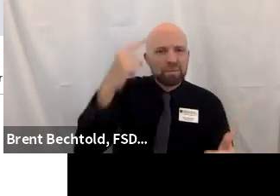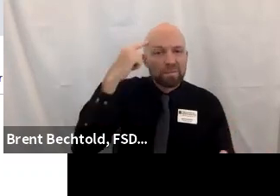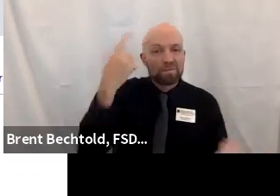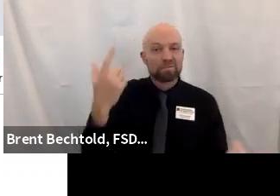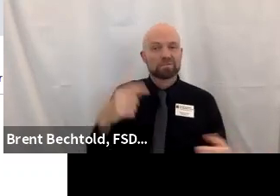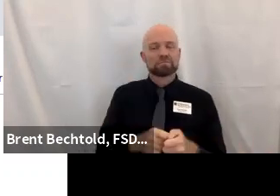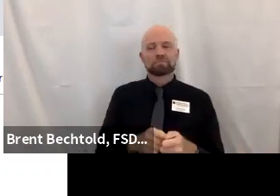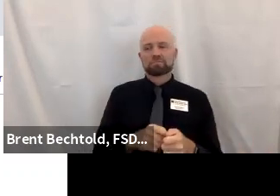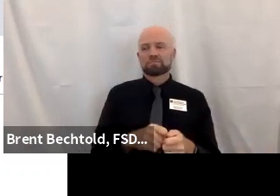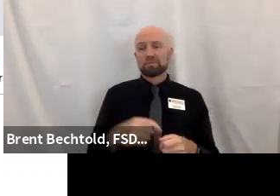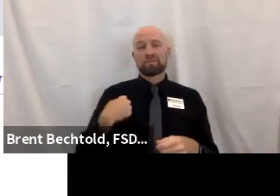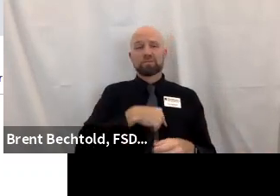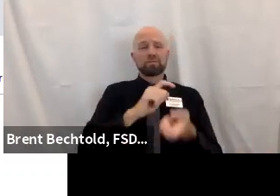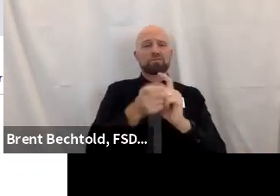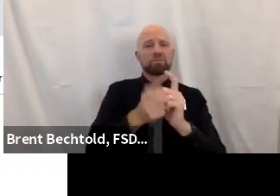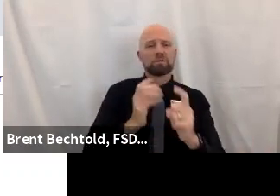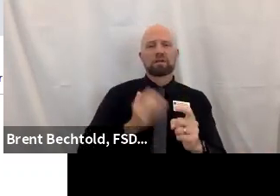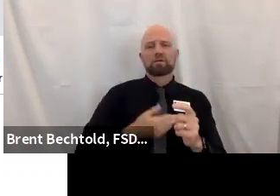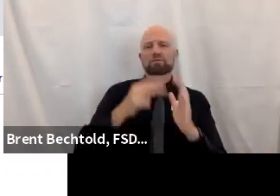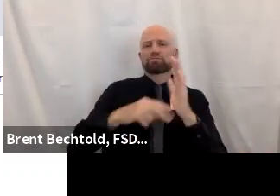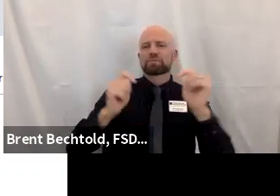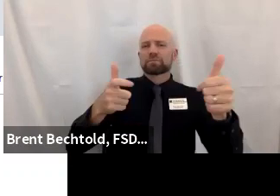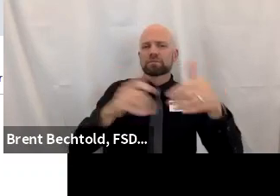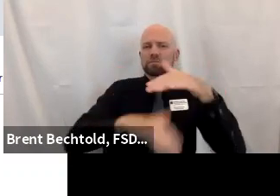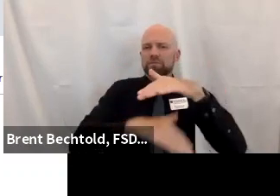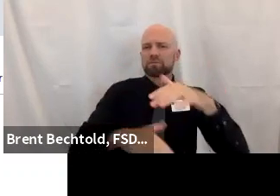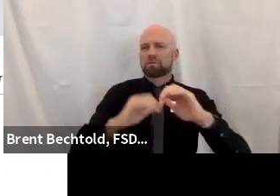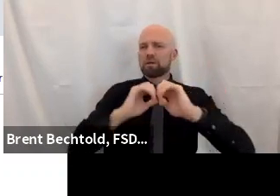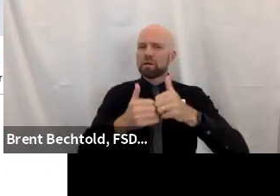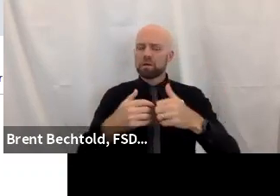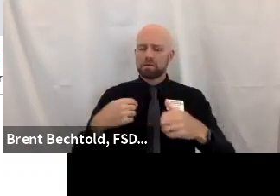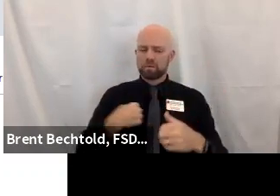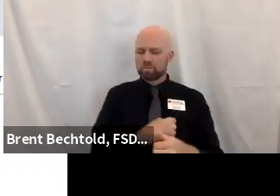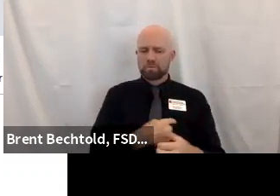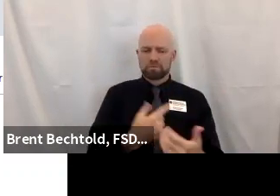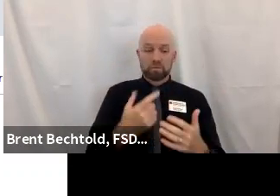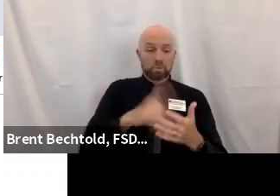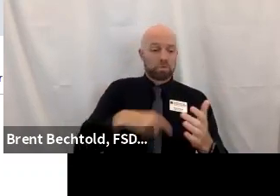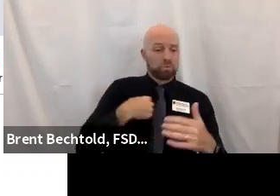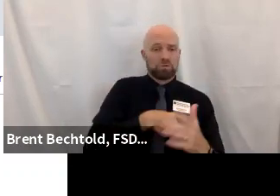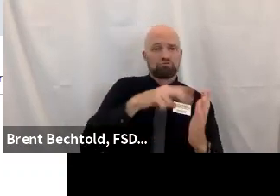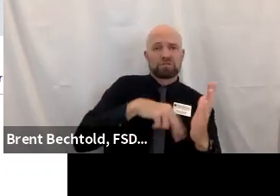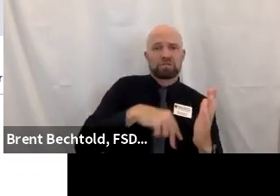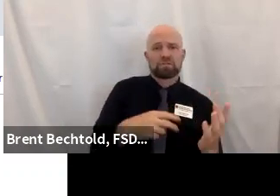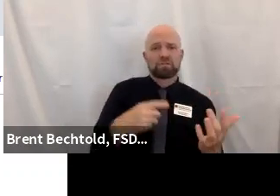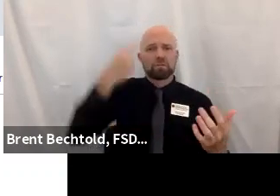And that's not as fast as you would likely think. And so we have to change... our...